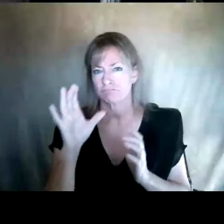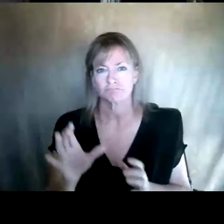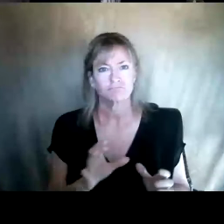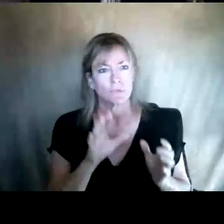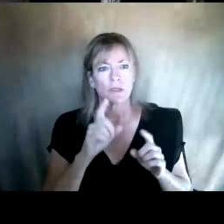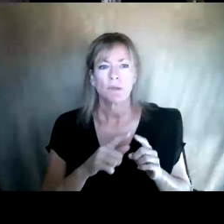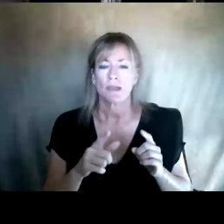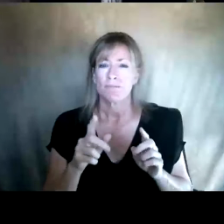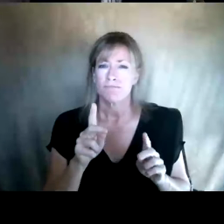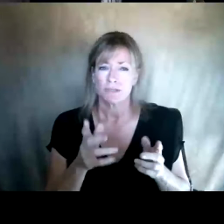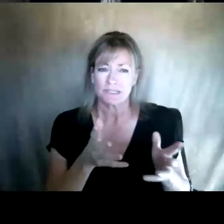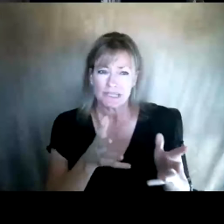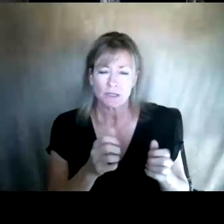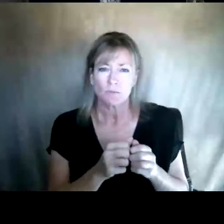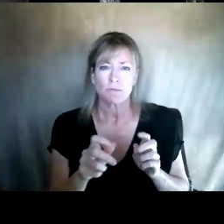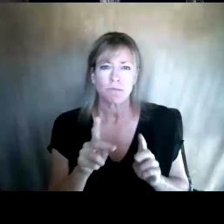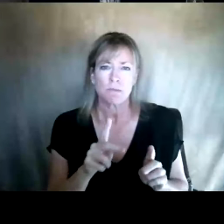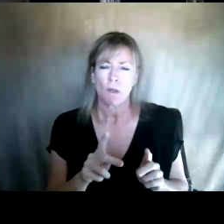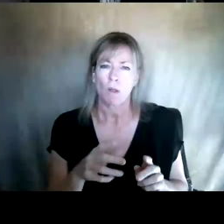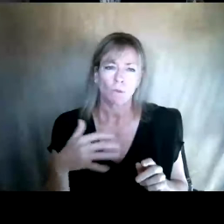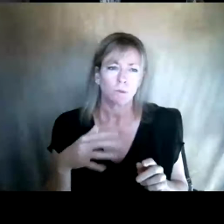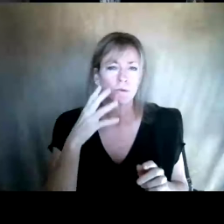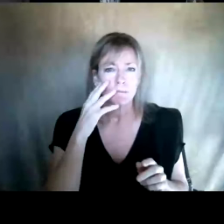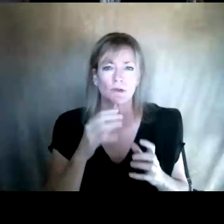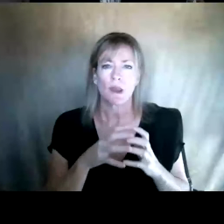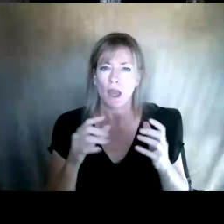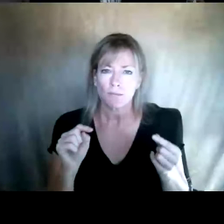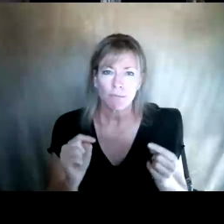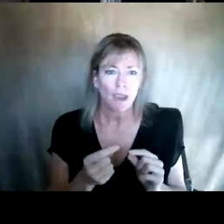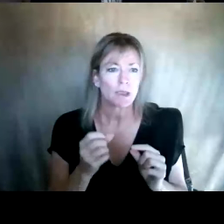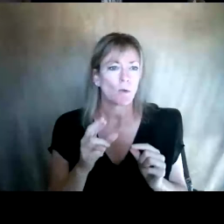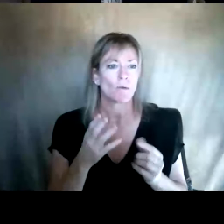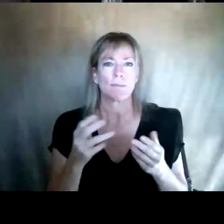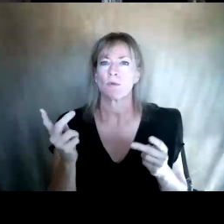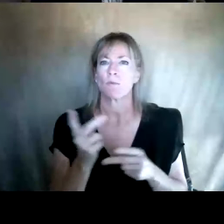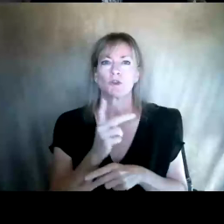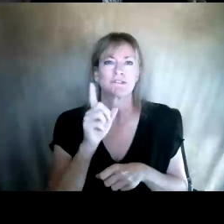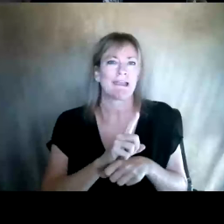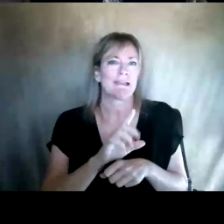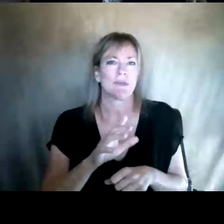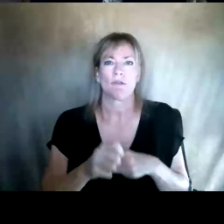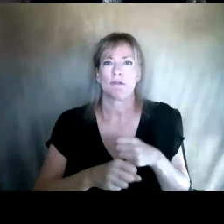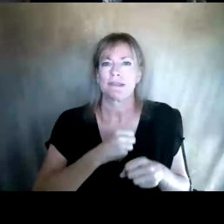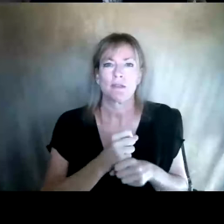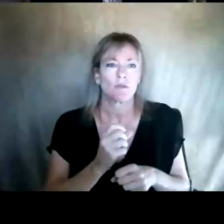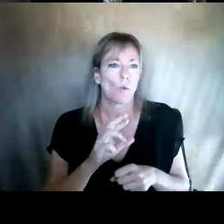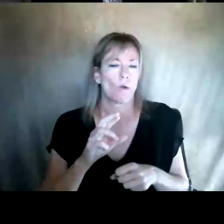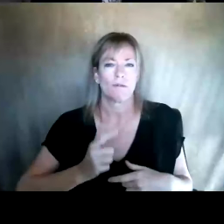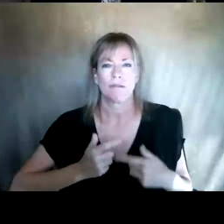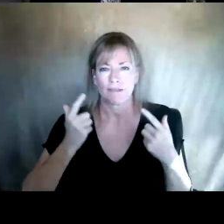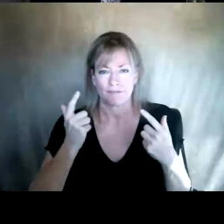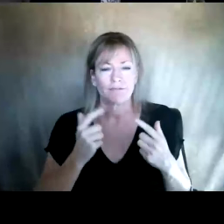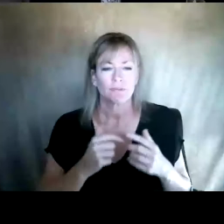IN A LOT OF PAIN OR MAYBE THE WORST DAY OF THEIR YEAR OR LIFE.